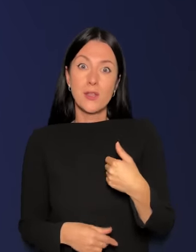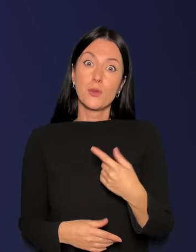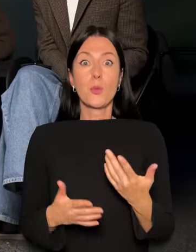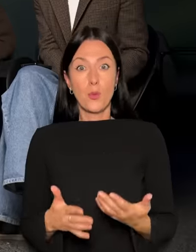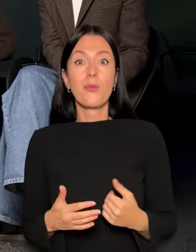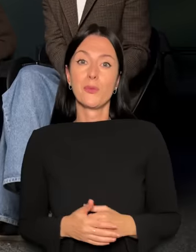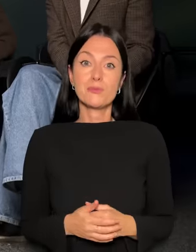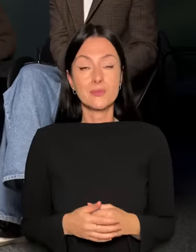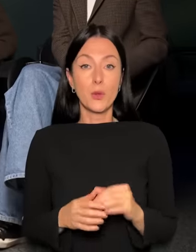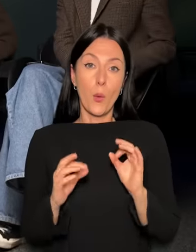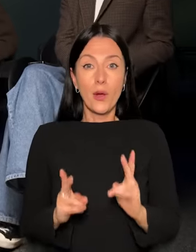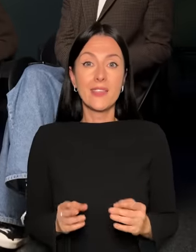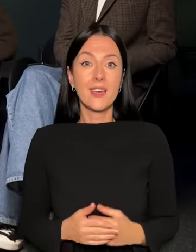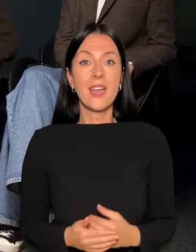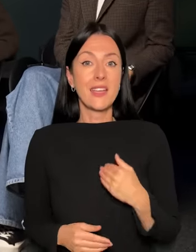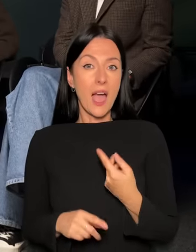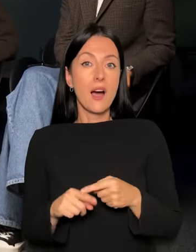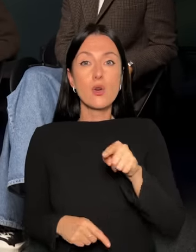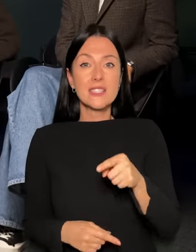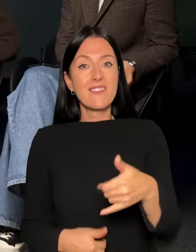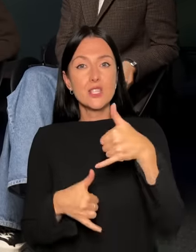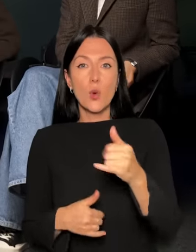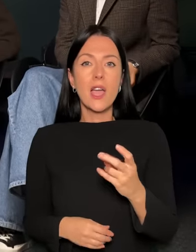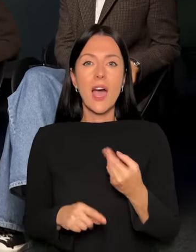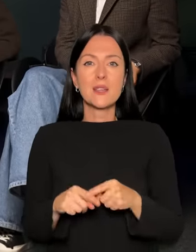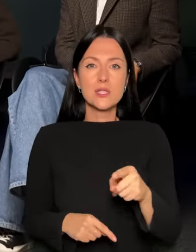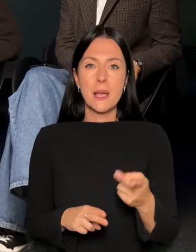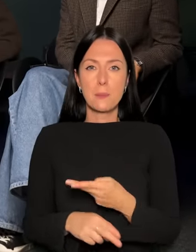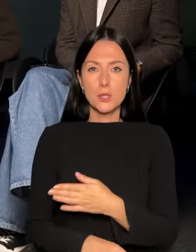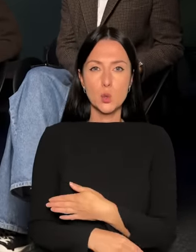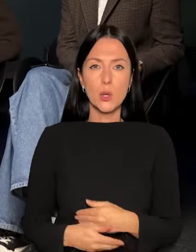when we're playing basketball. I think, okay, I'm the tall one, not the one without an arm.